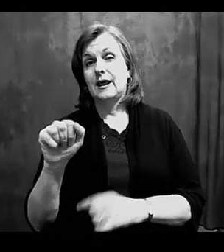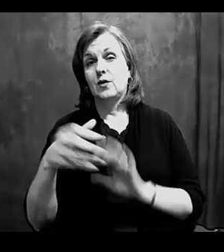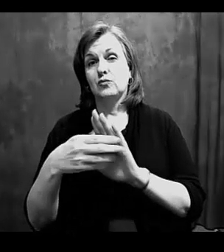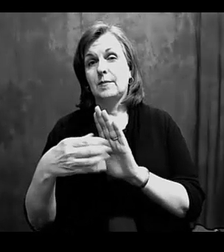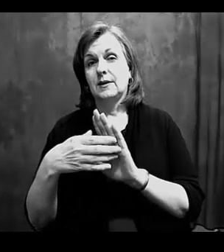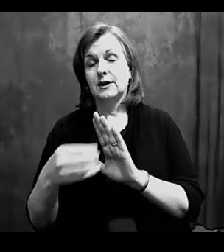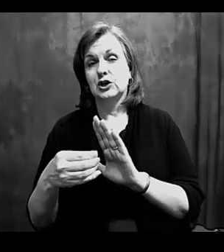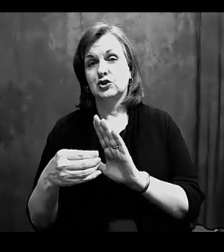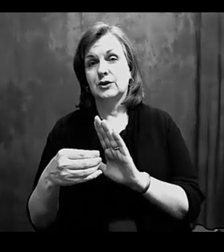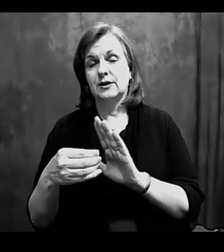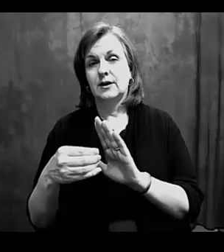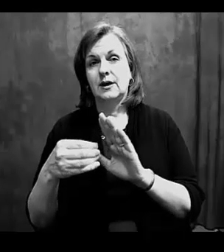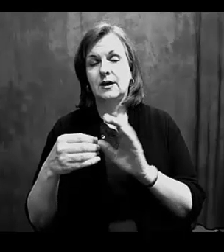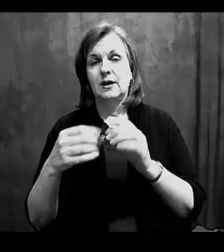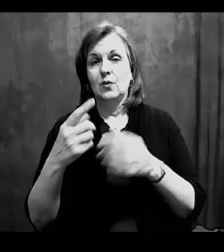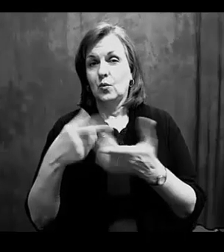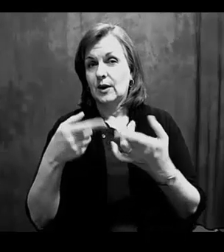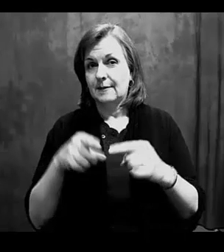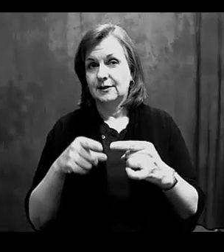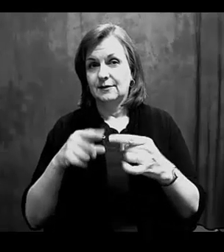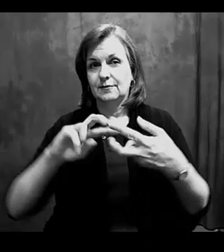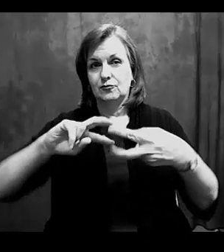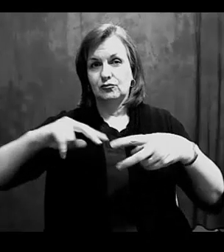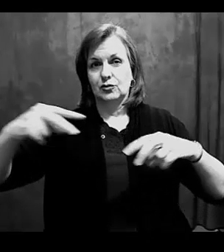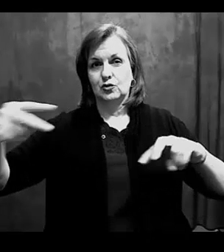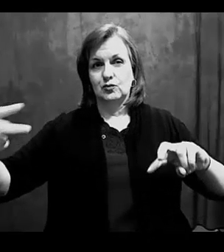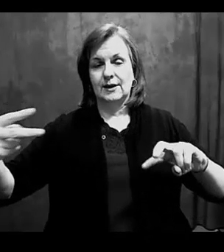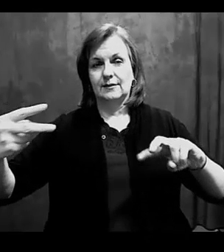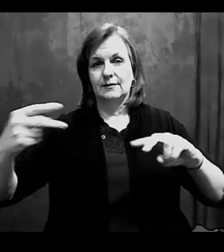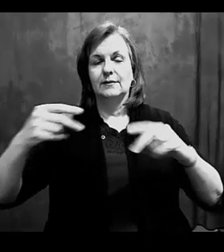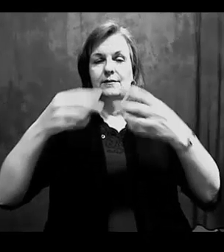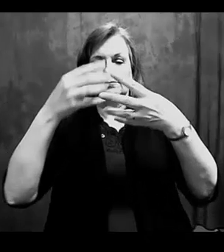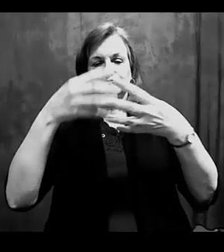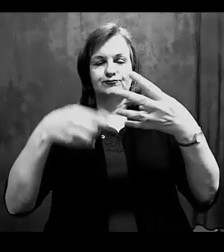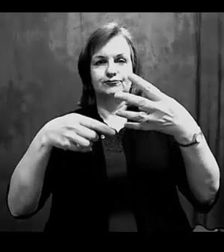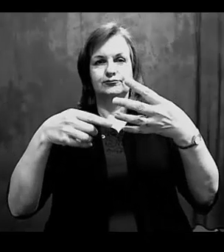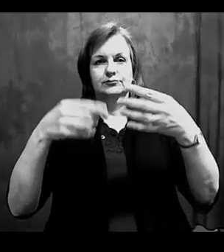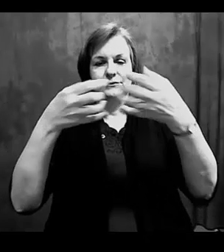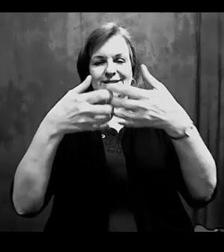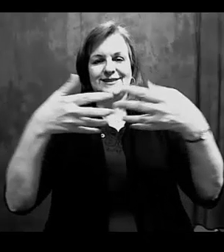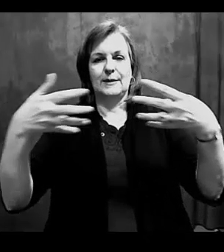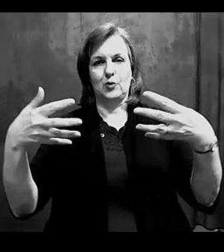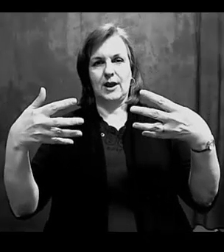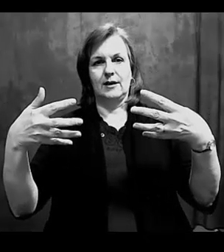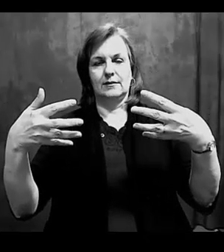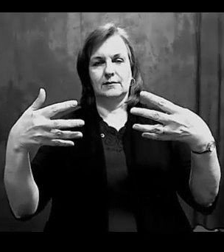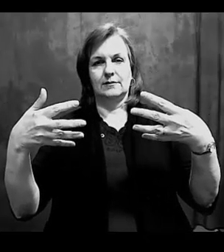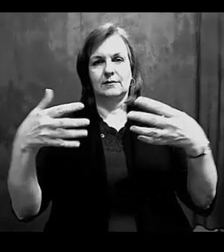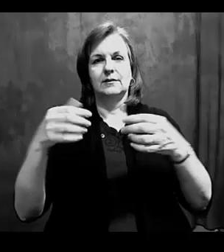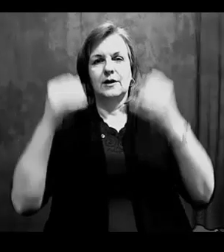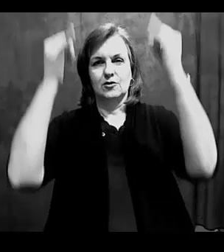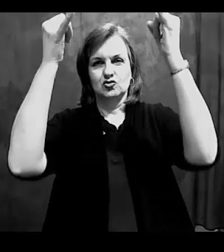have to look for is the DNA strands to separate